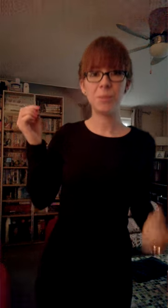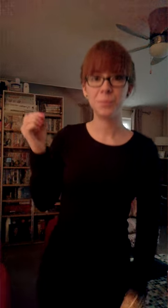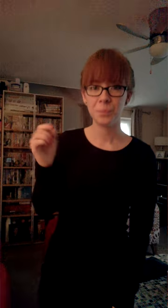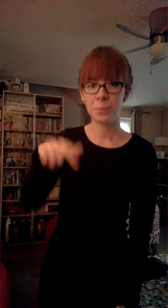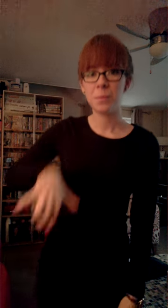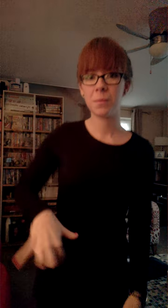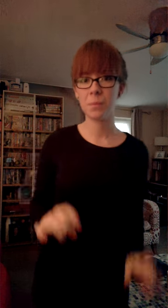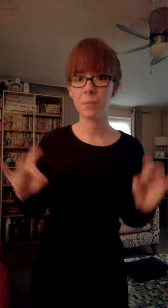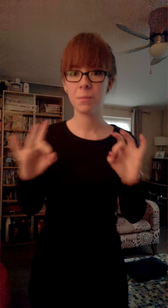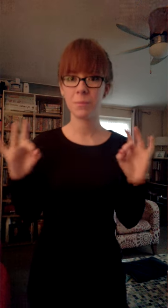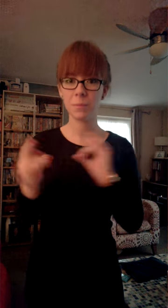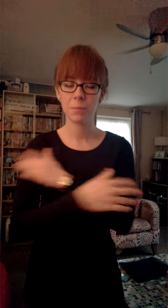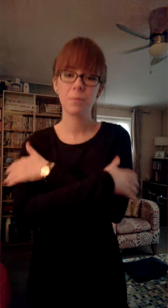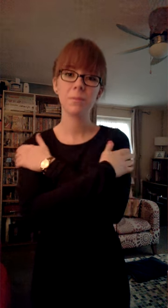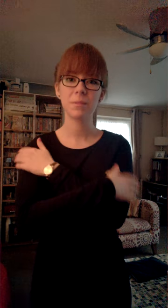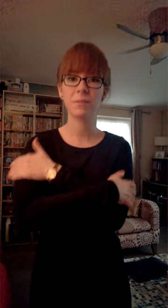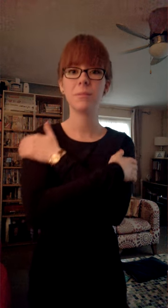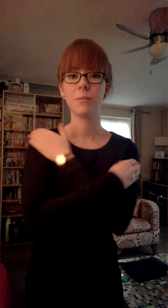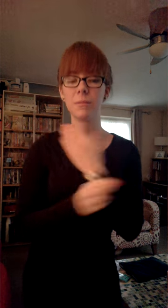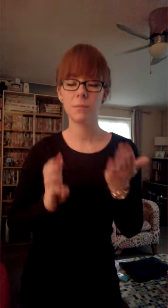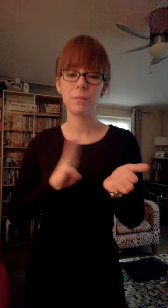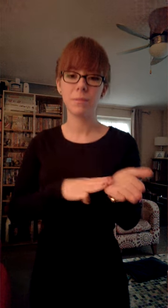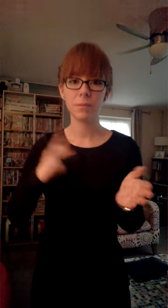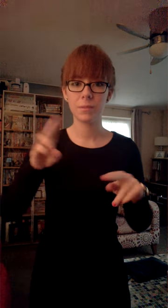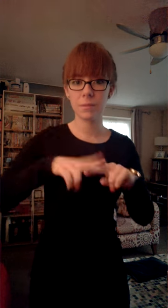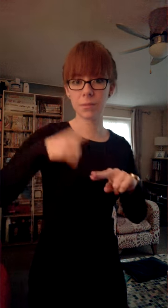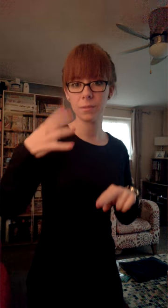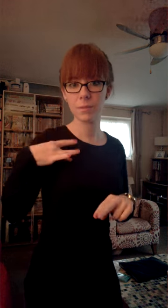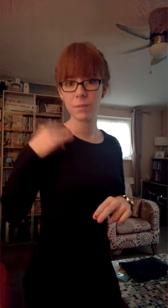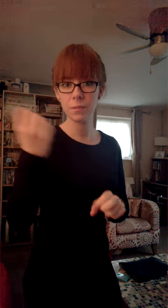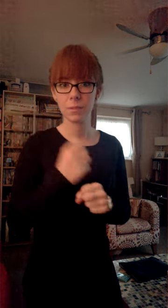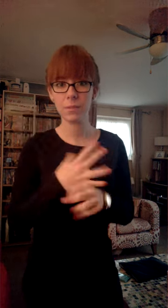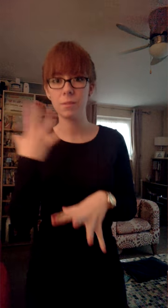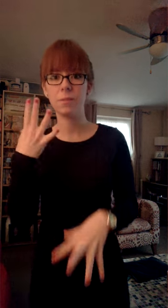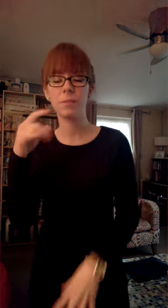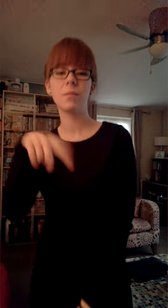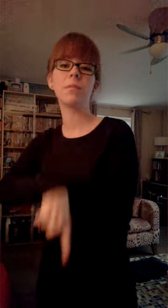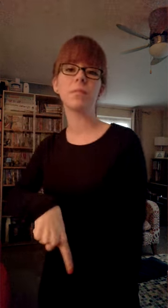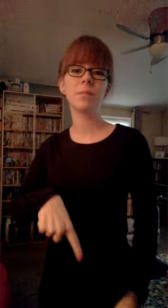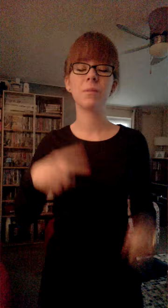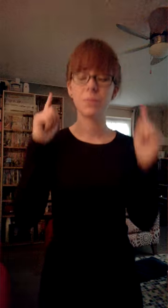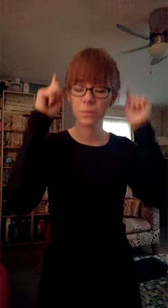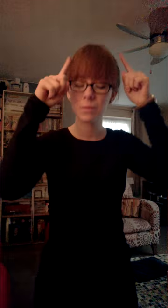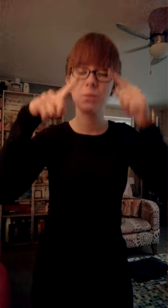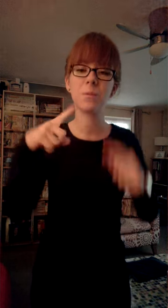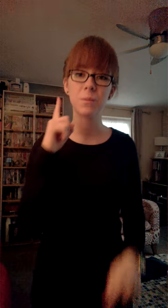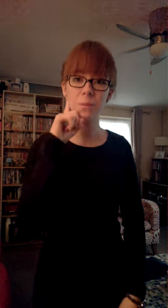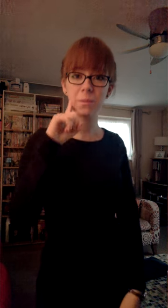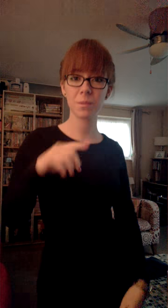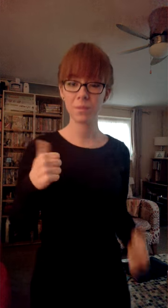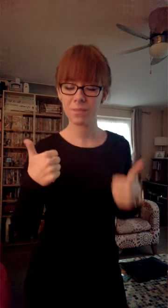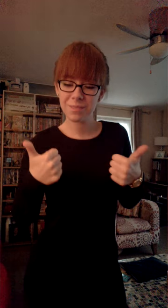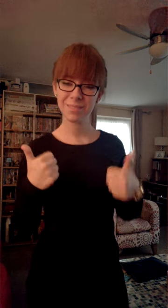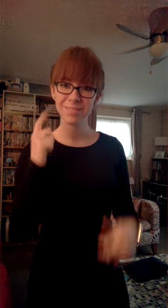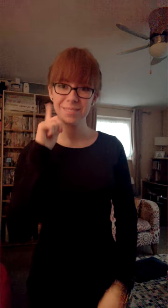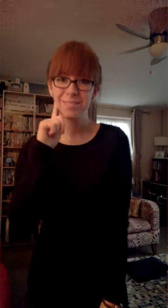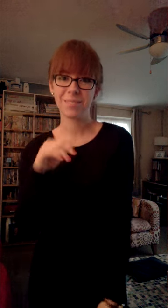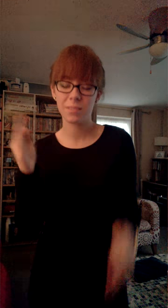This hit That ice cold Michelle Pfeiffer That white gold This one for them hood girls Them good girls